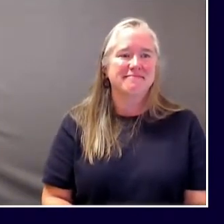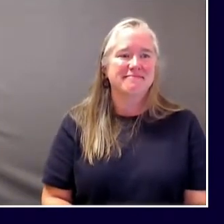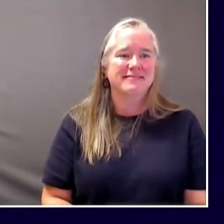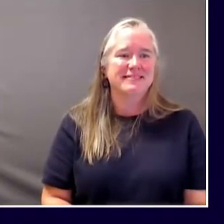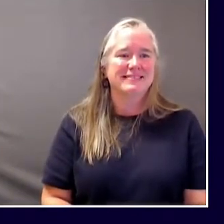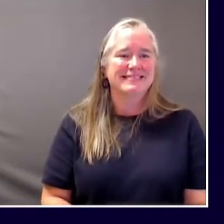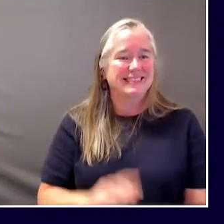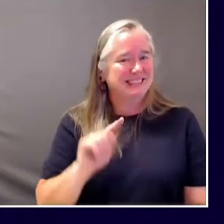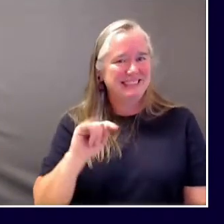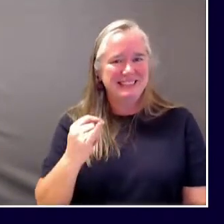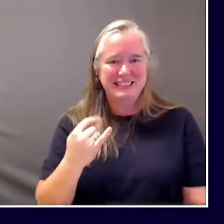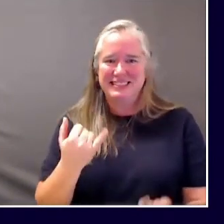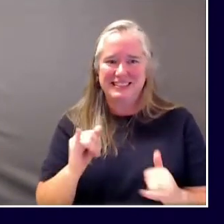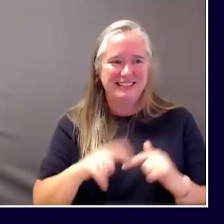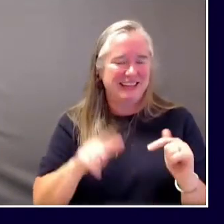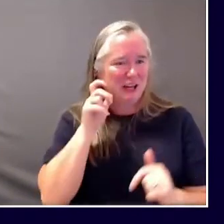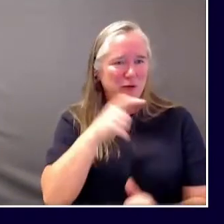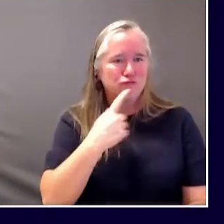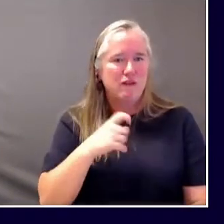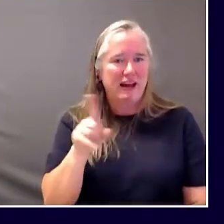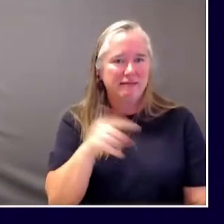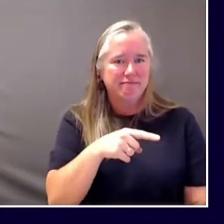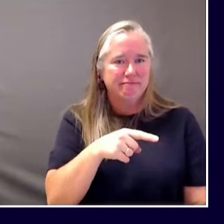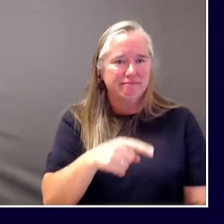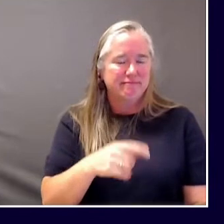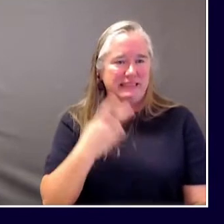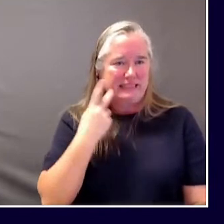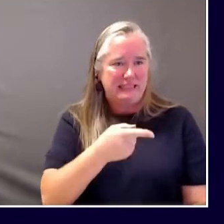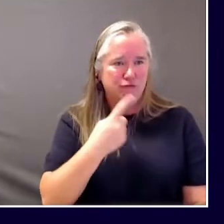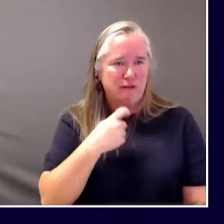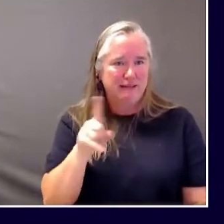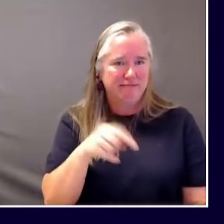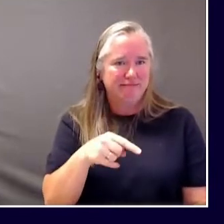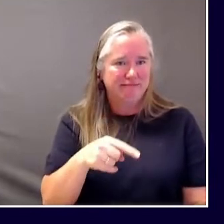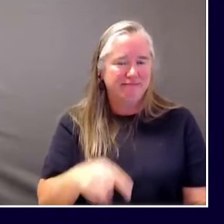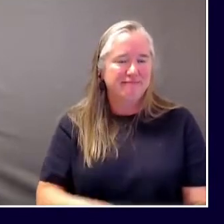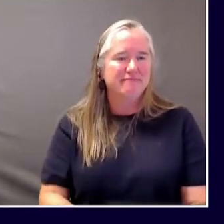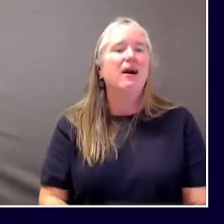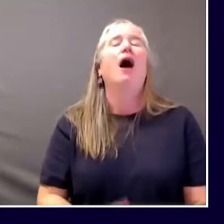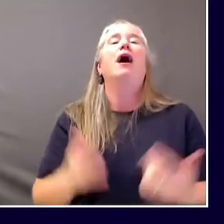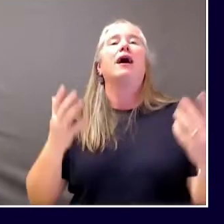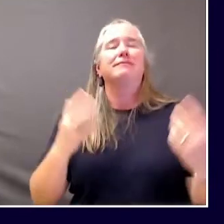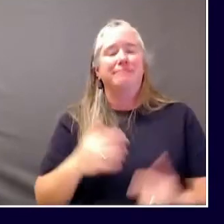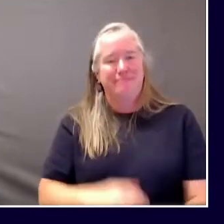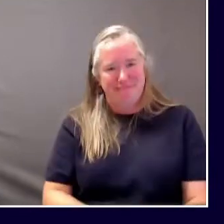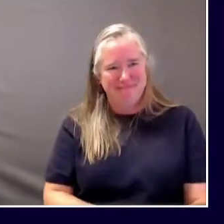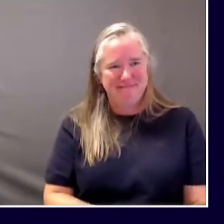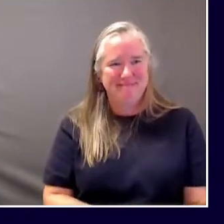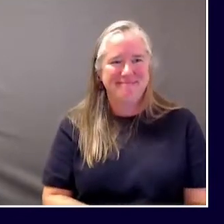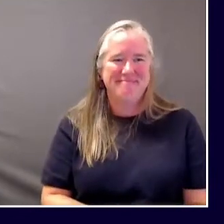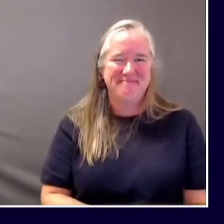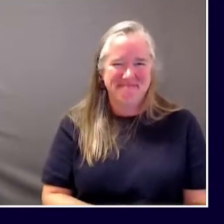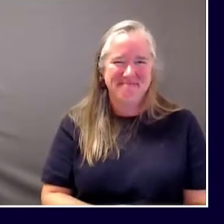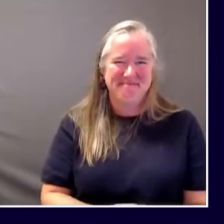T. J. you're still on it